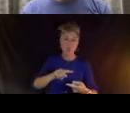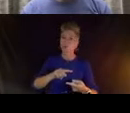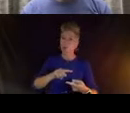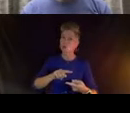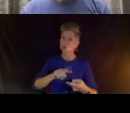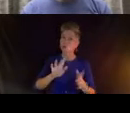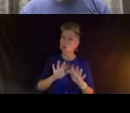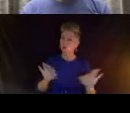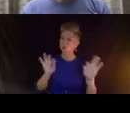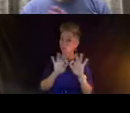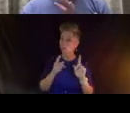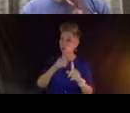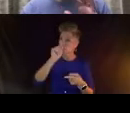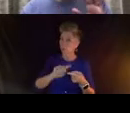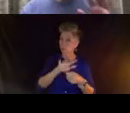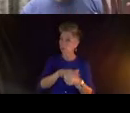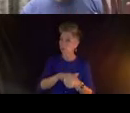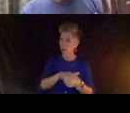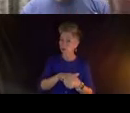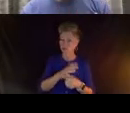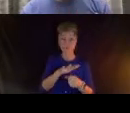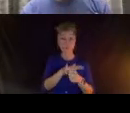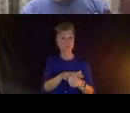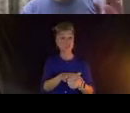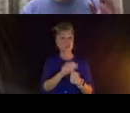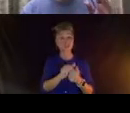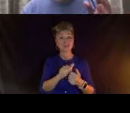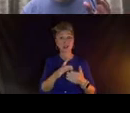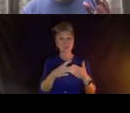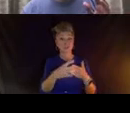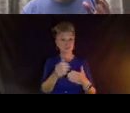it leads to poor memory and it leads to poor sleep,